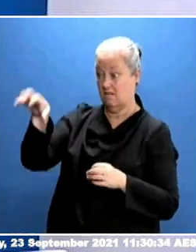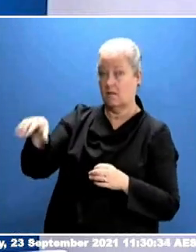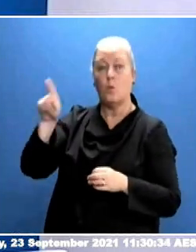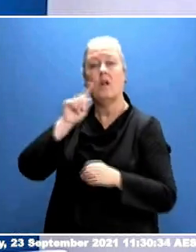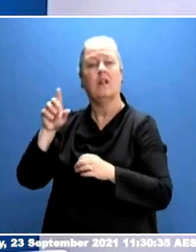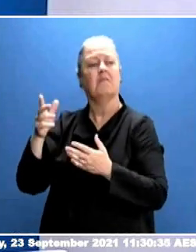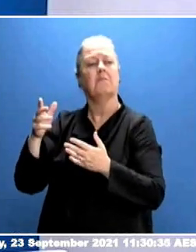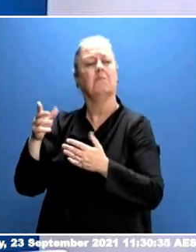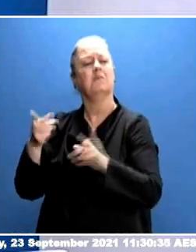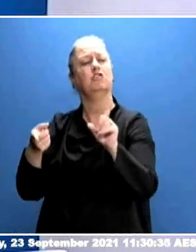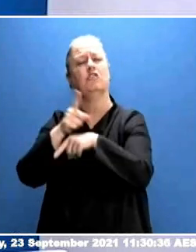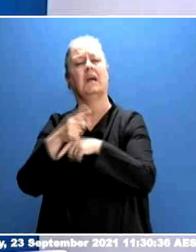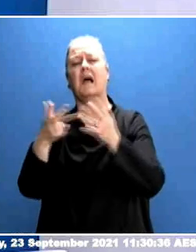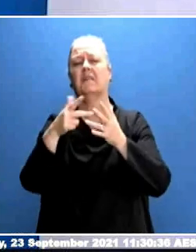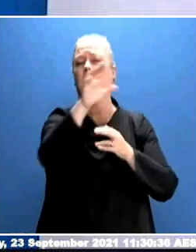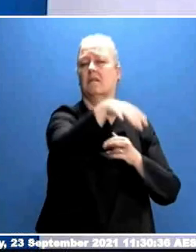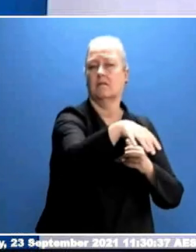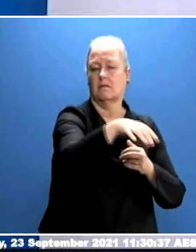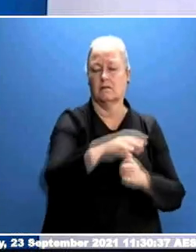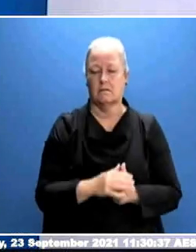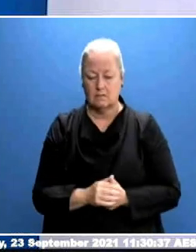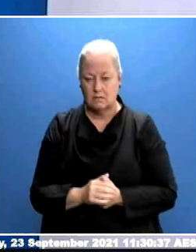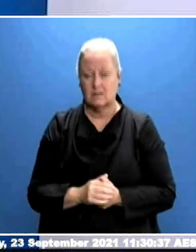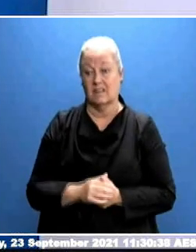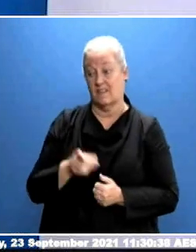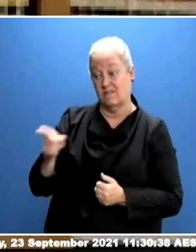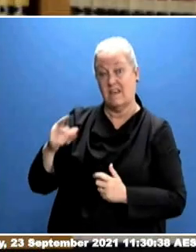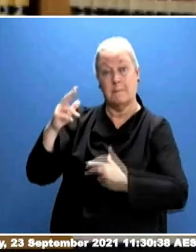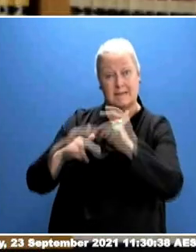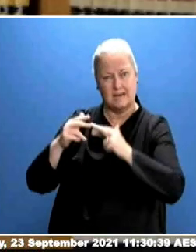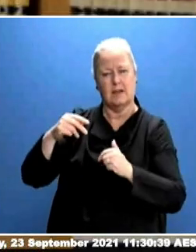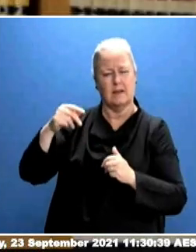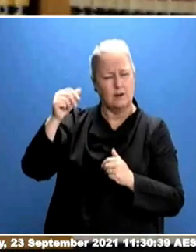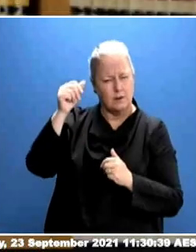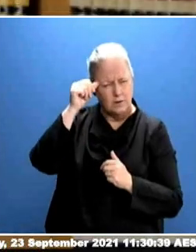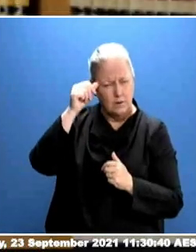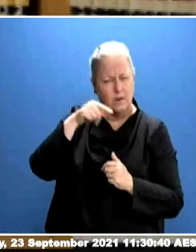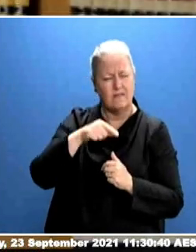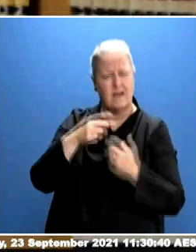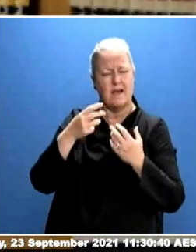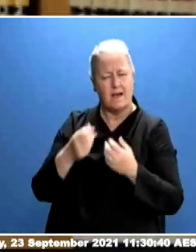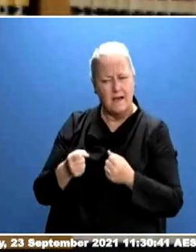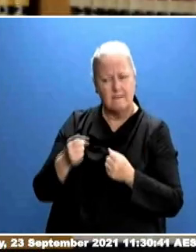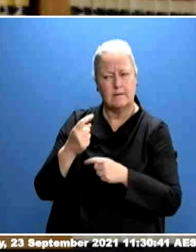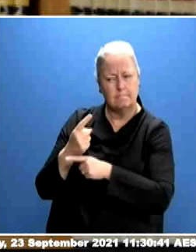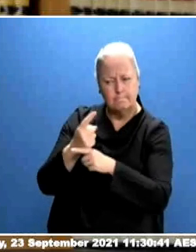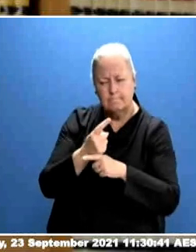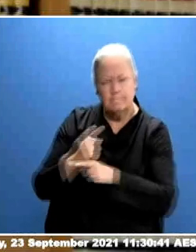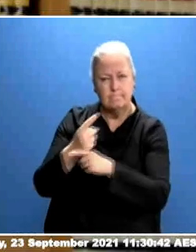I'm aware that the Service, the building itself is being reviewed, and I think that given the comments made by Commissioner Mason yesterday,